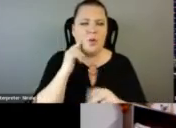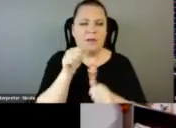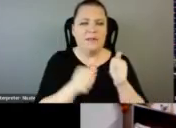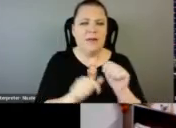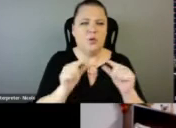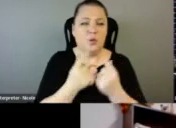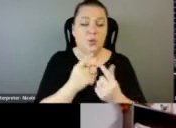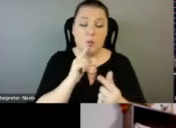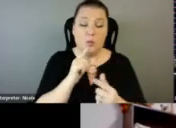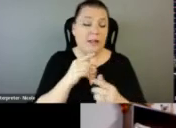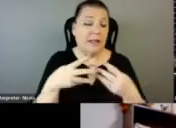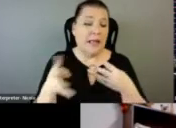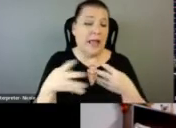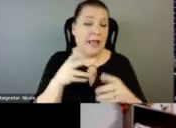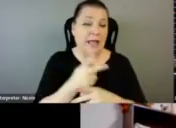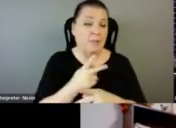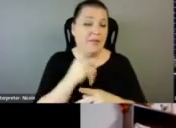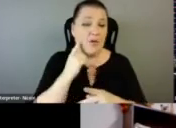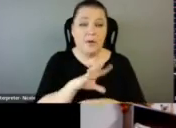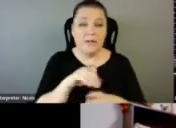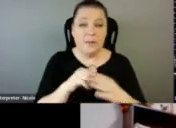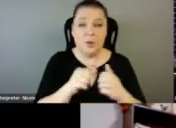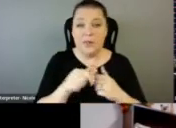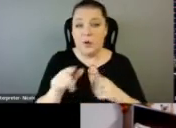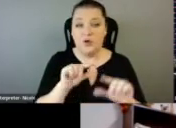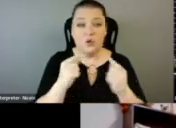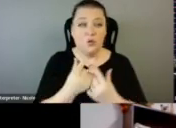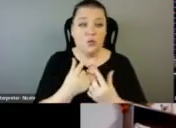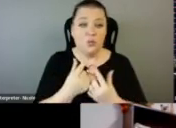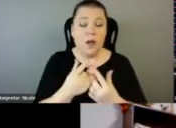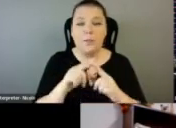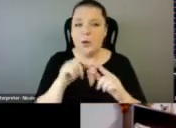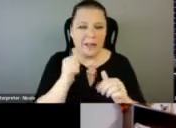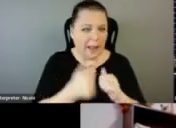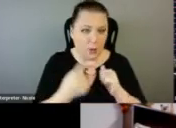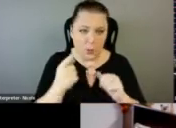participation in those Workgroup settings. But anybody's welcome to attend the quarterly